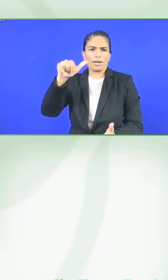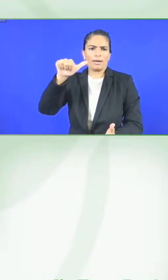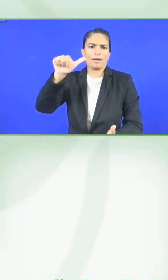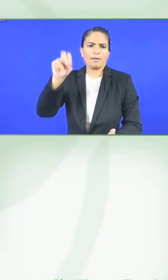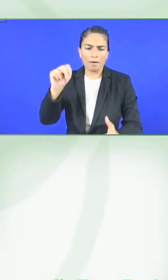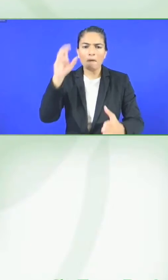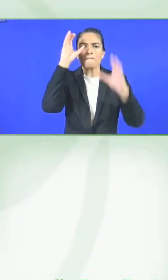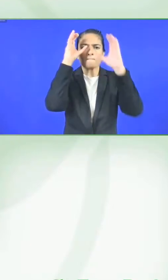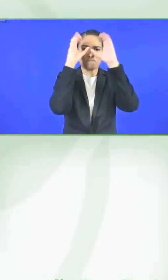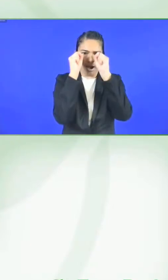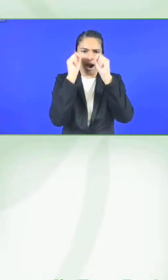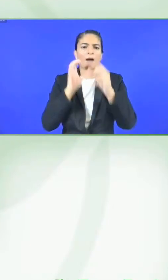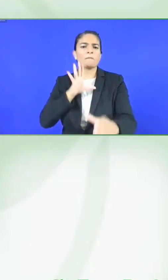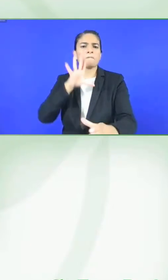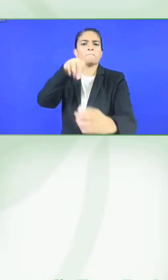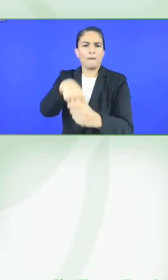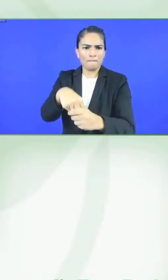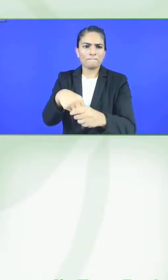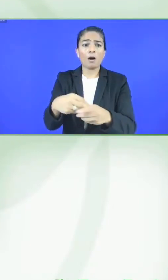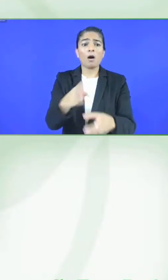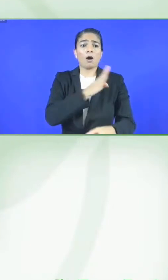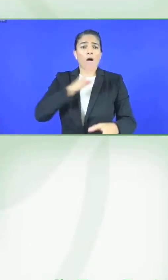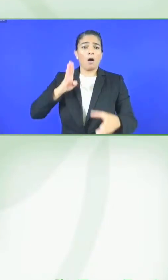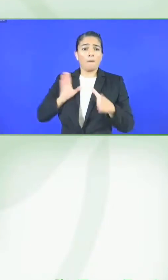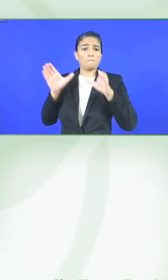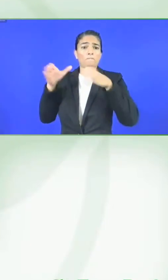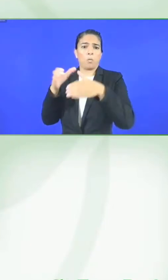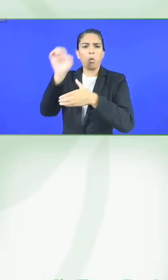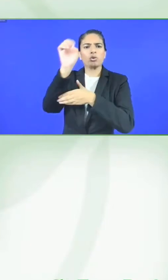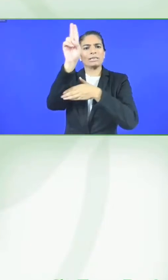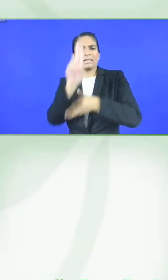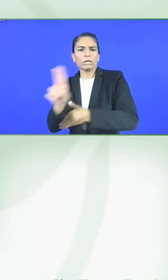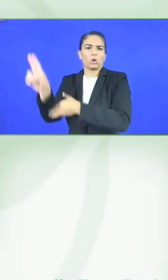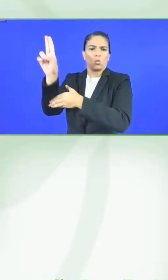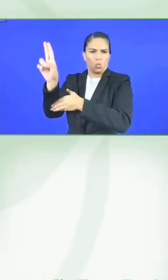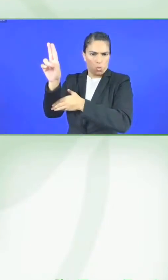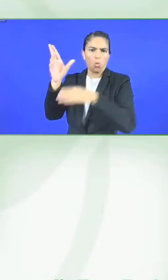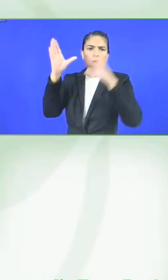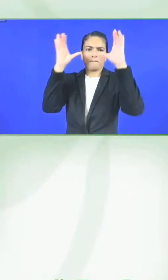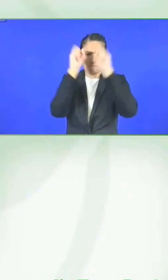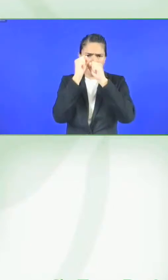I come from Estonia and Estonia we have had a fantastic digital government or eGovernment framework for the past 20 years.